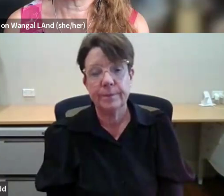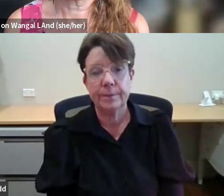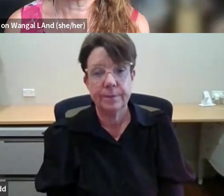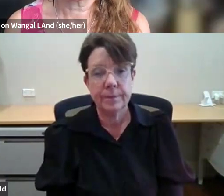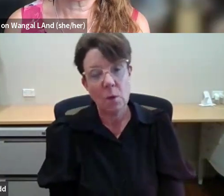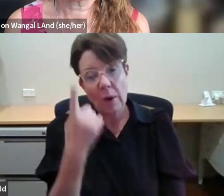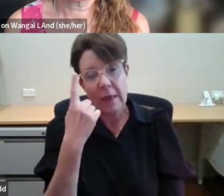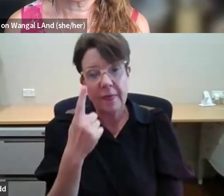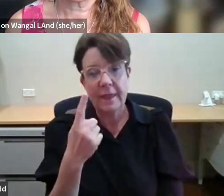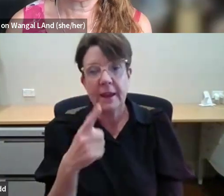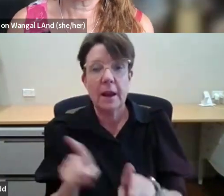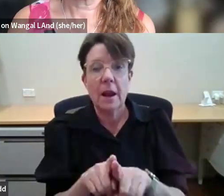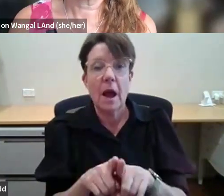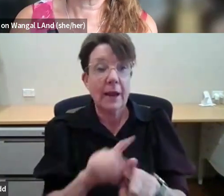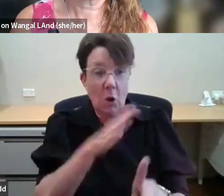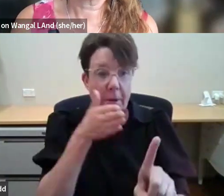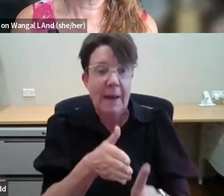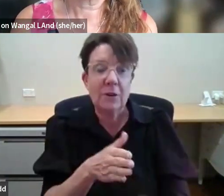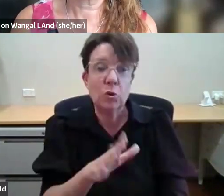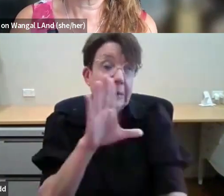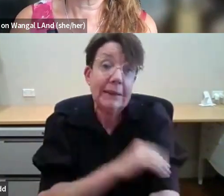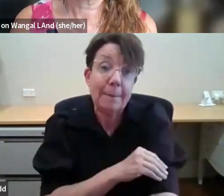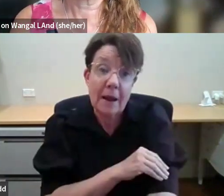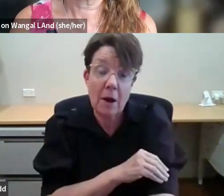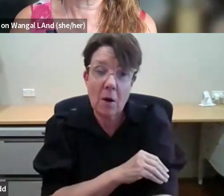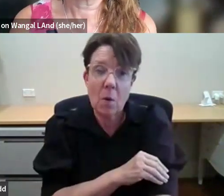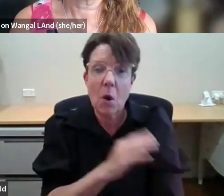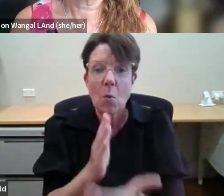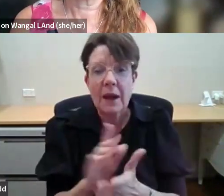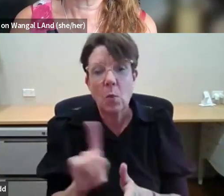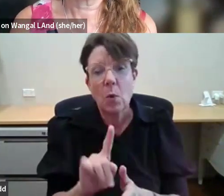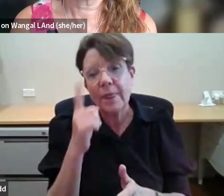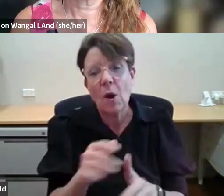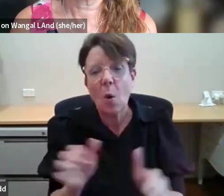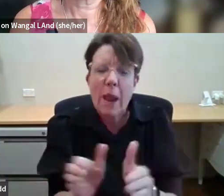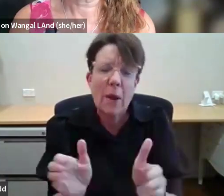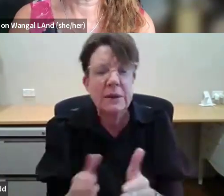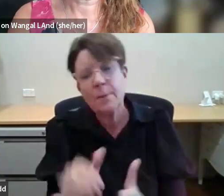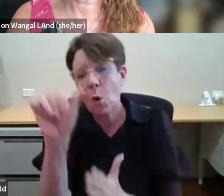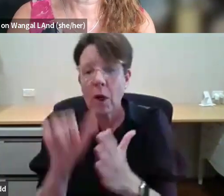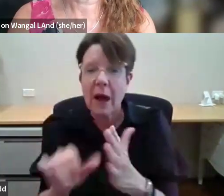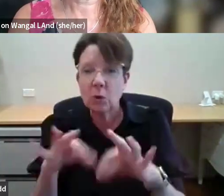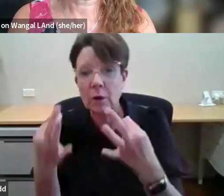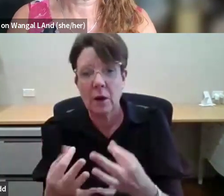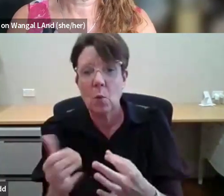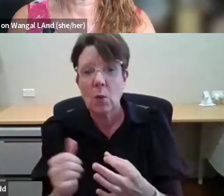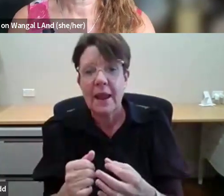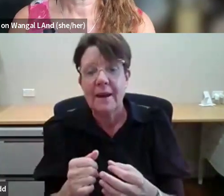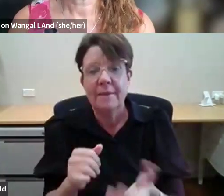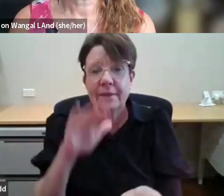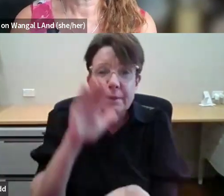have this tiny thing, what can we do? We can't do anything. But apart from being defeatist, that is so